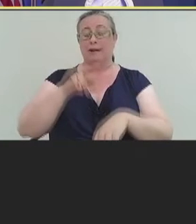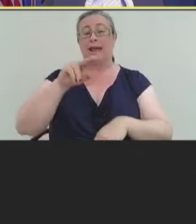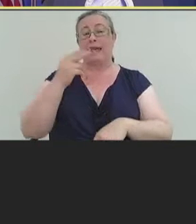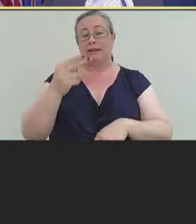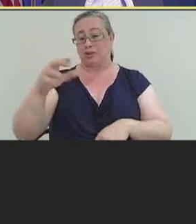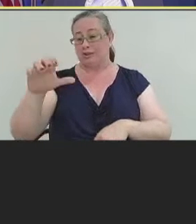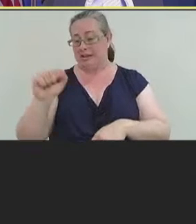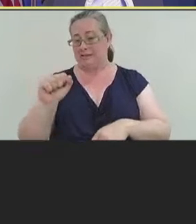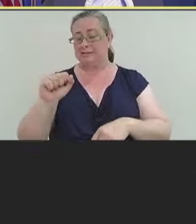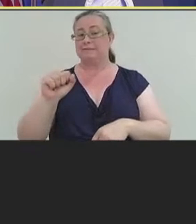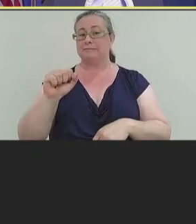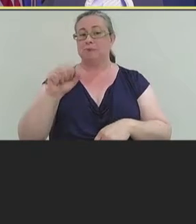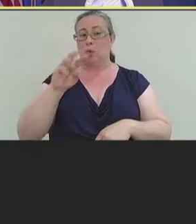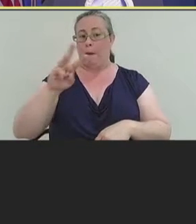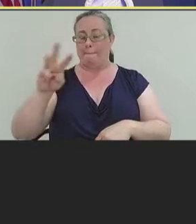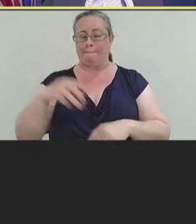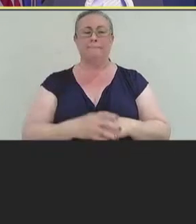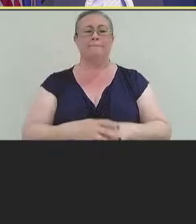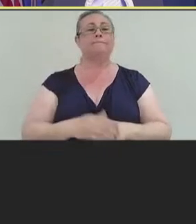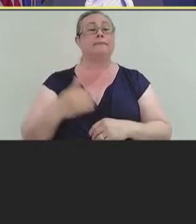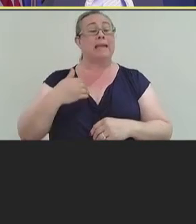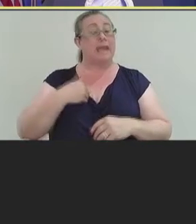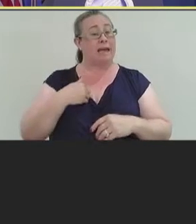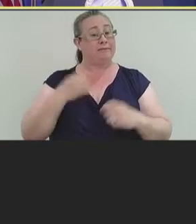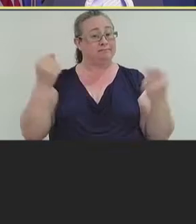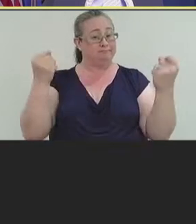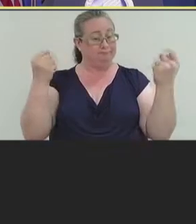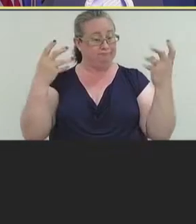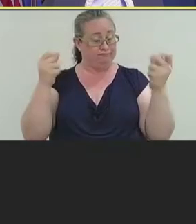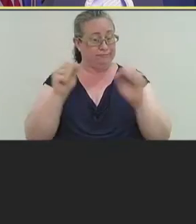I want to let everyone know that we have sign language interpreters available on the HHS